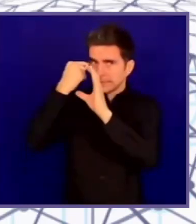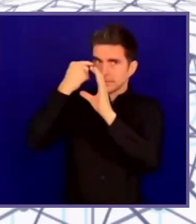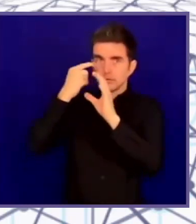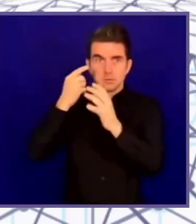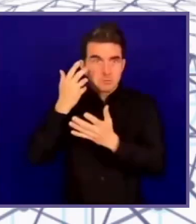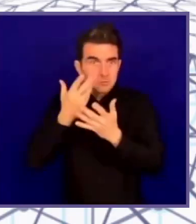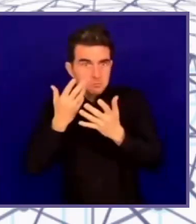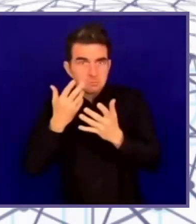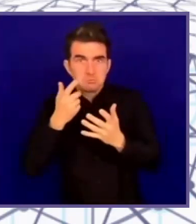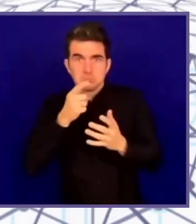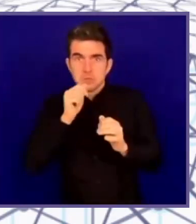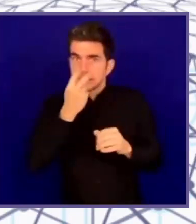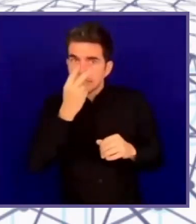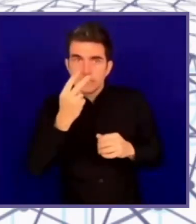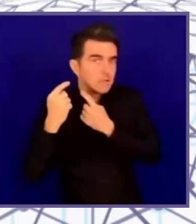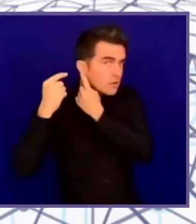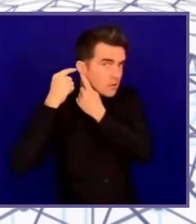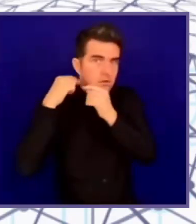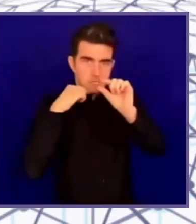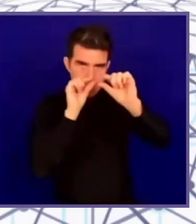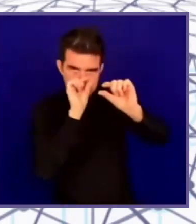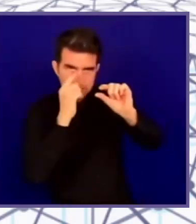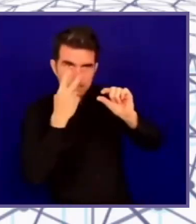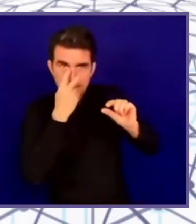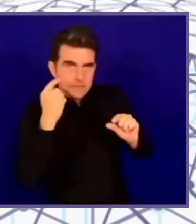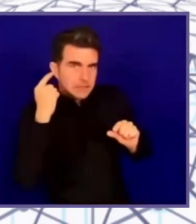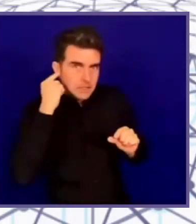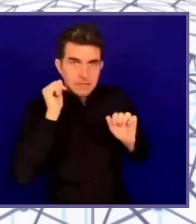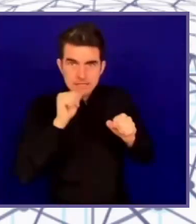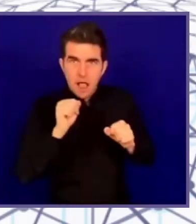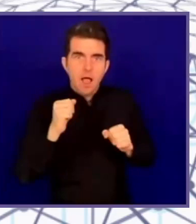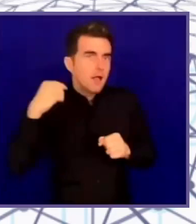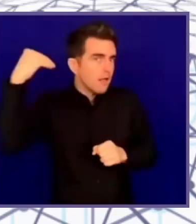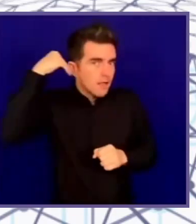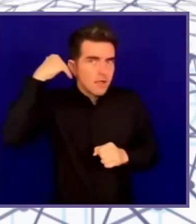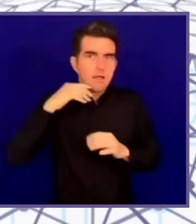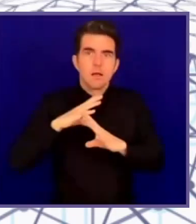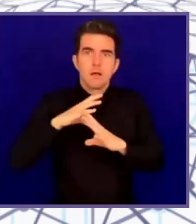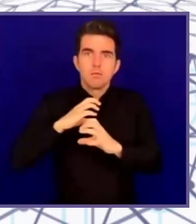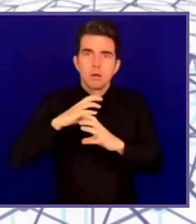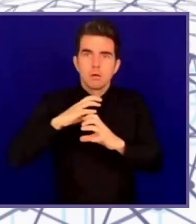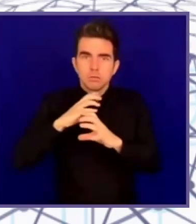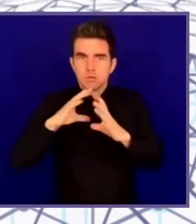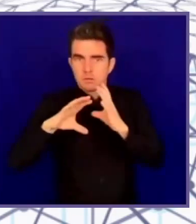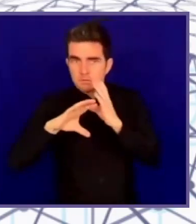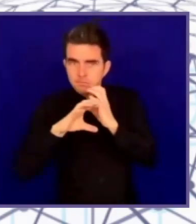the keyboard that Intel designed for him could be controlled with a one switch movement. So